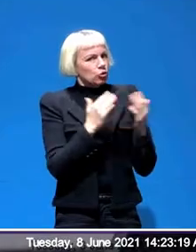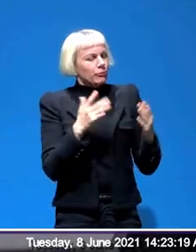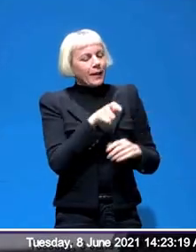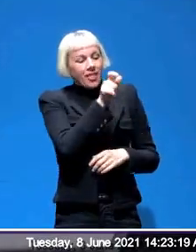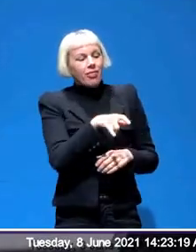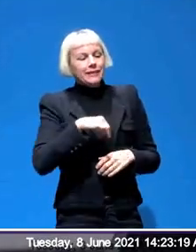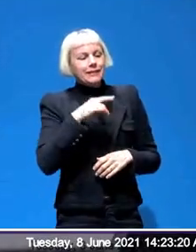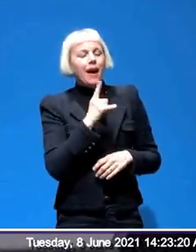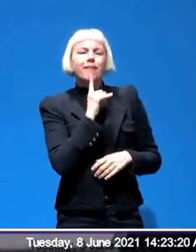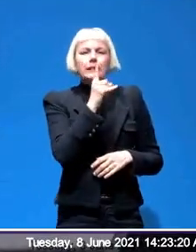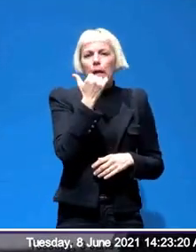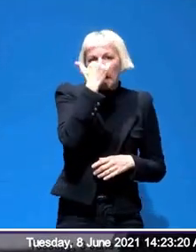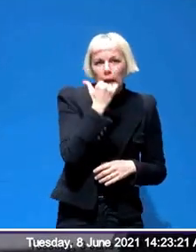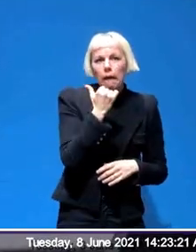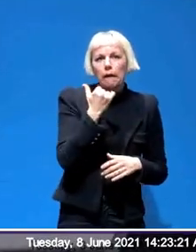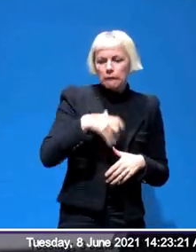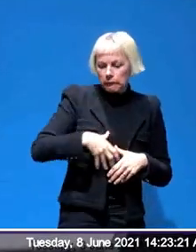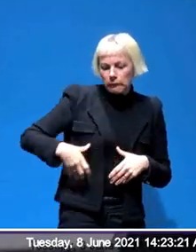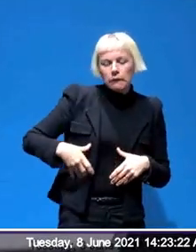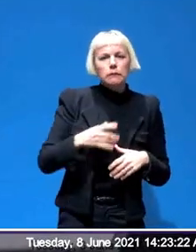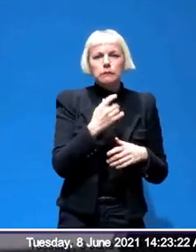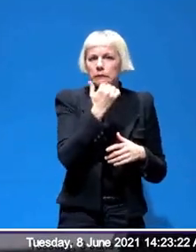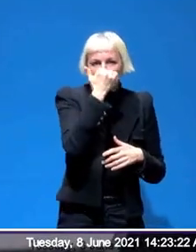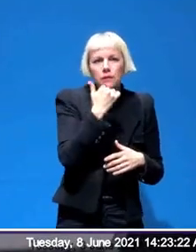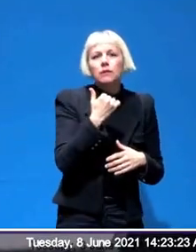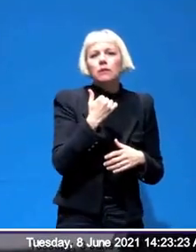And I would only be surmising. I don't want to ---